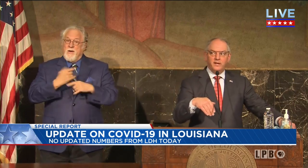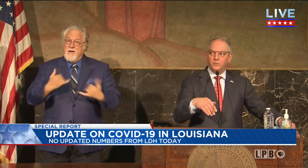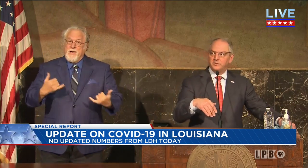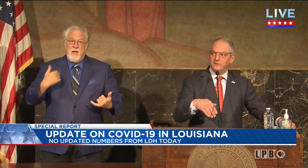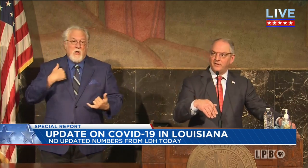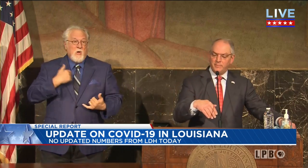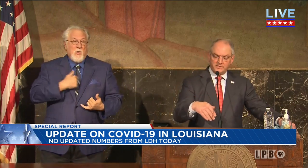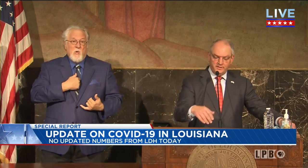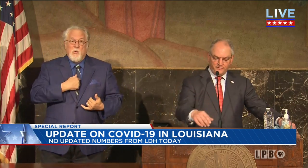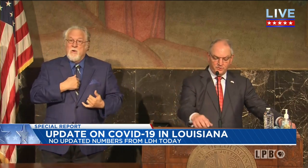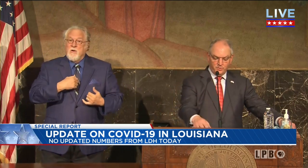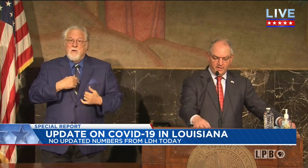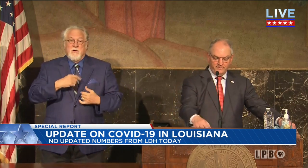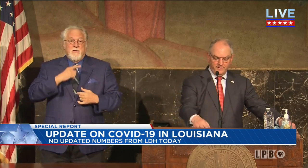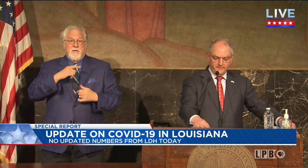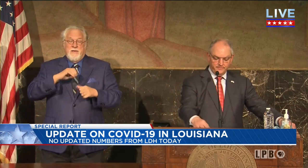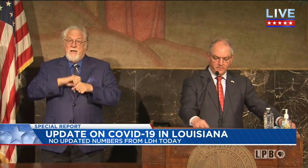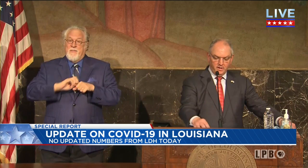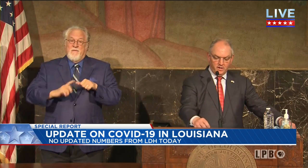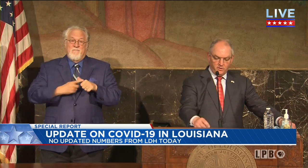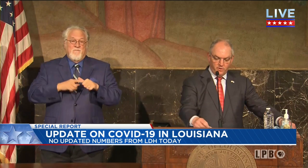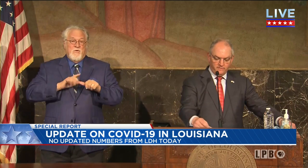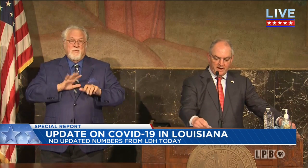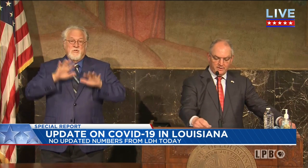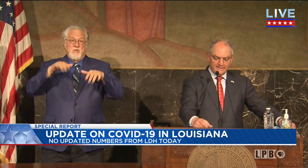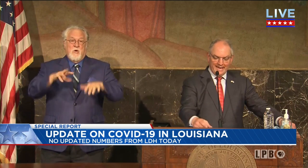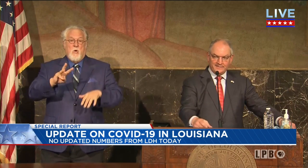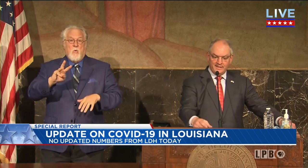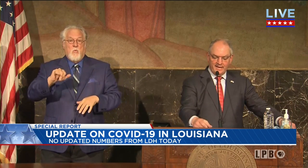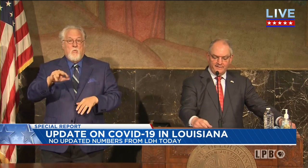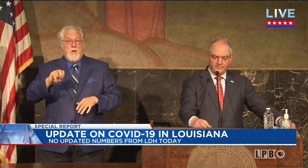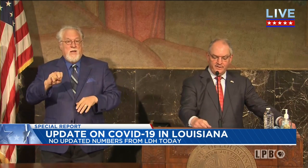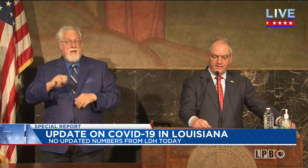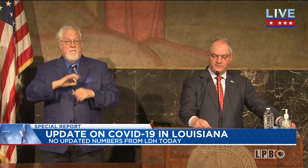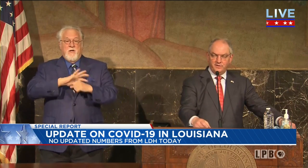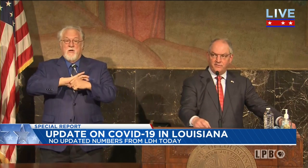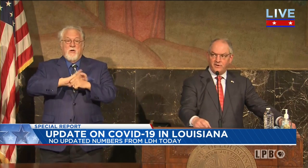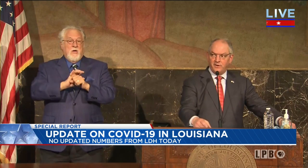COMING IN THE FALL. I GUESS THAT MIGHT HAPPEN.